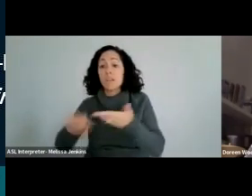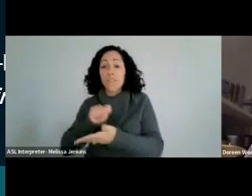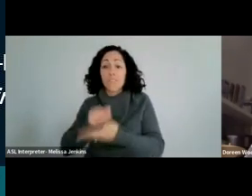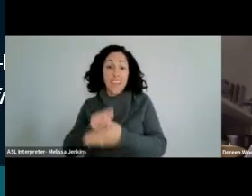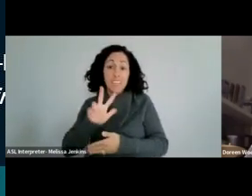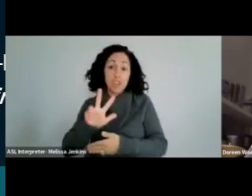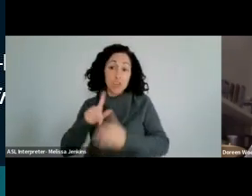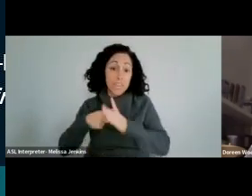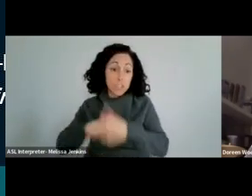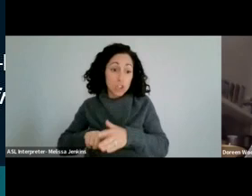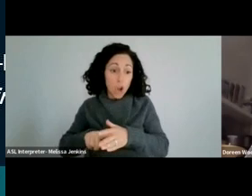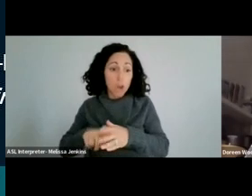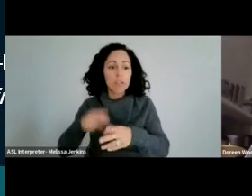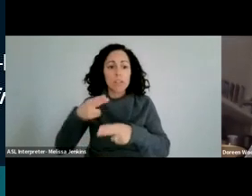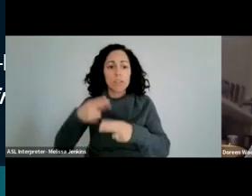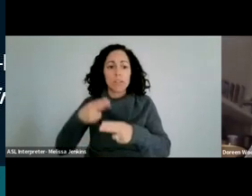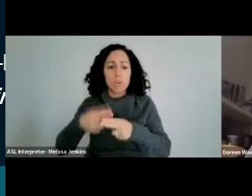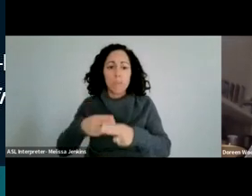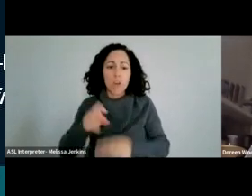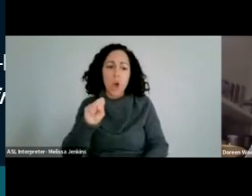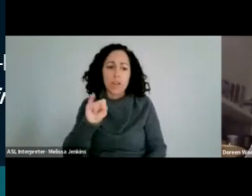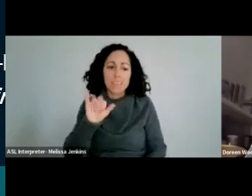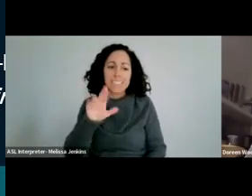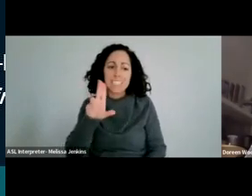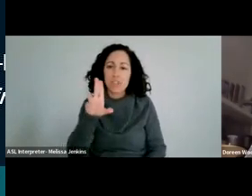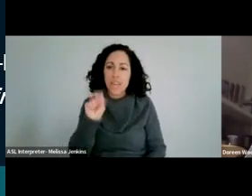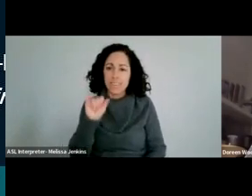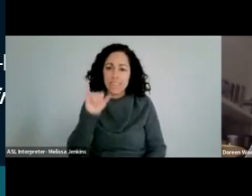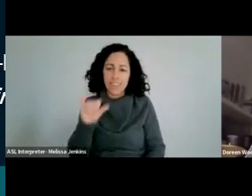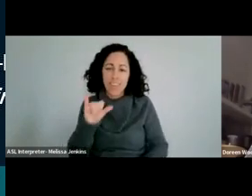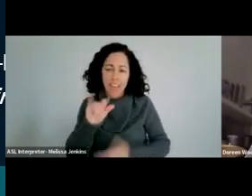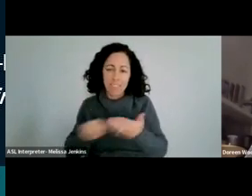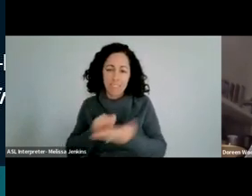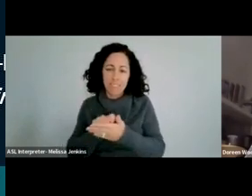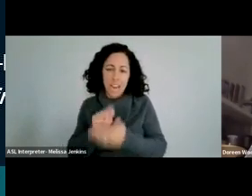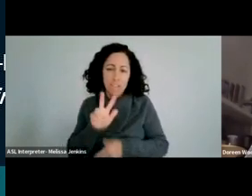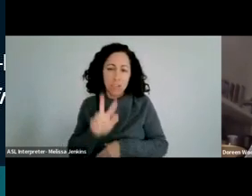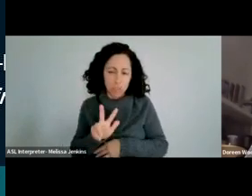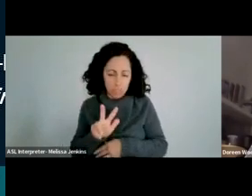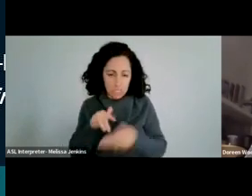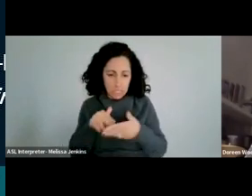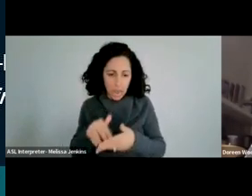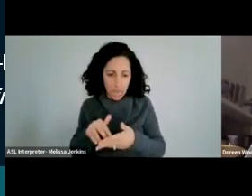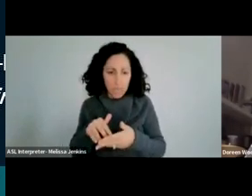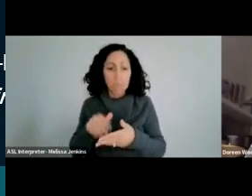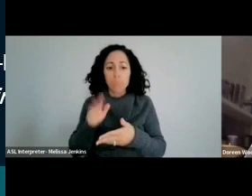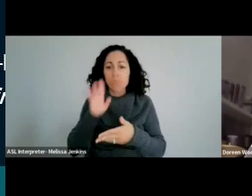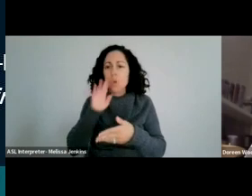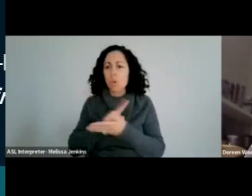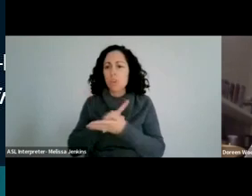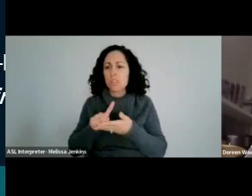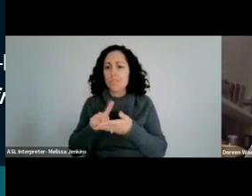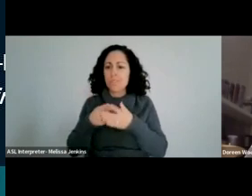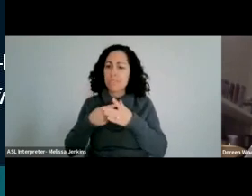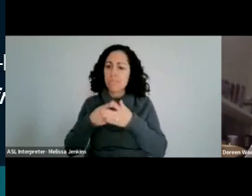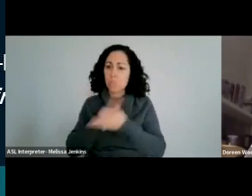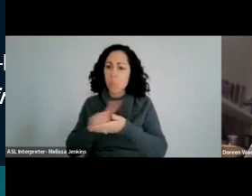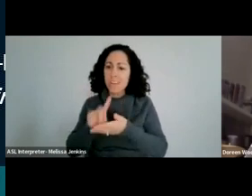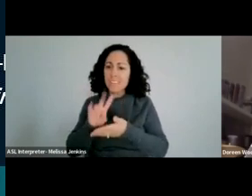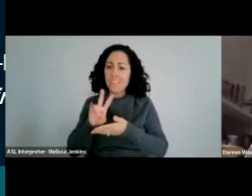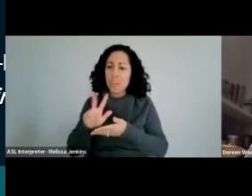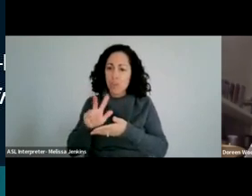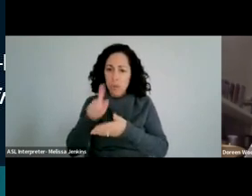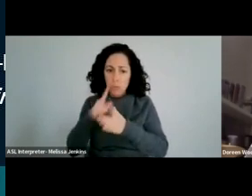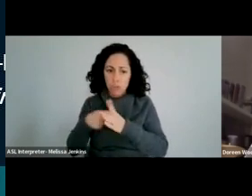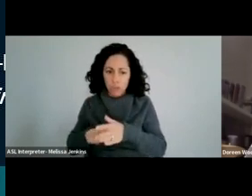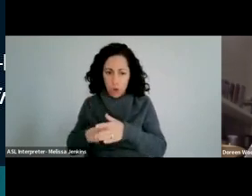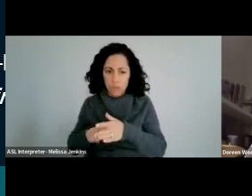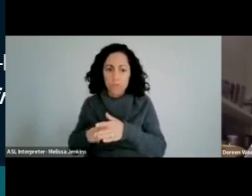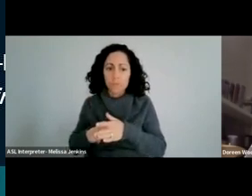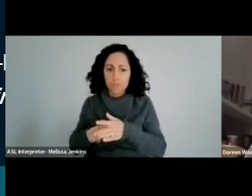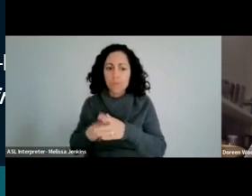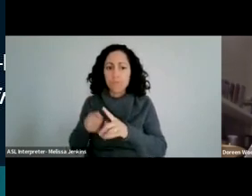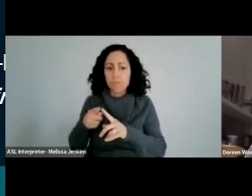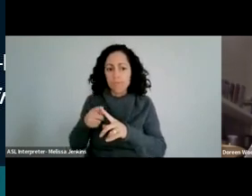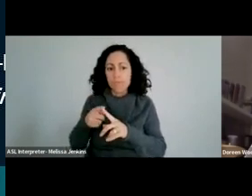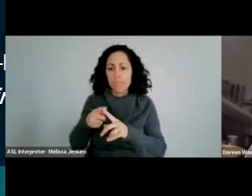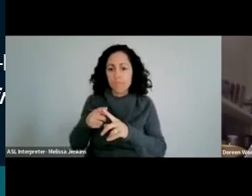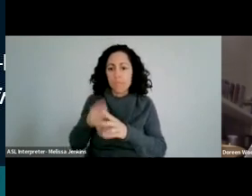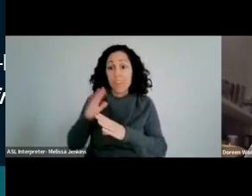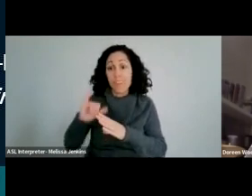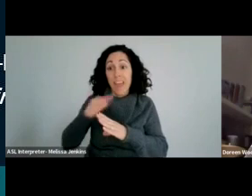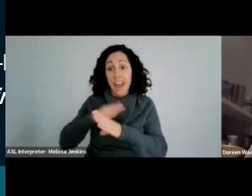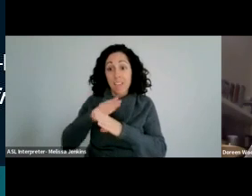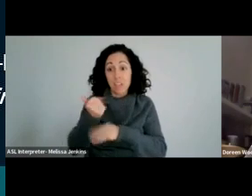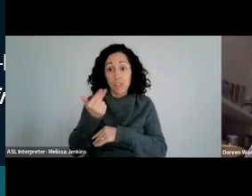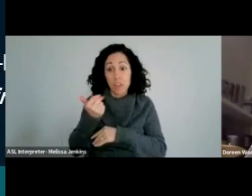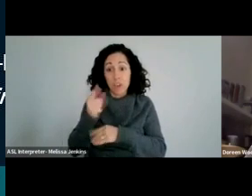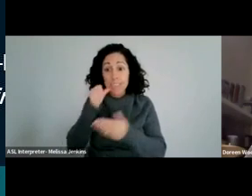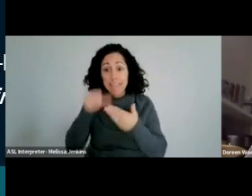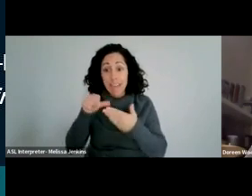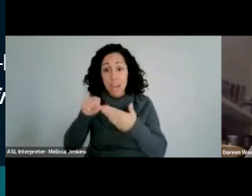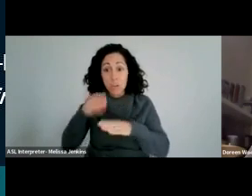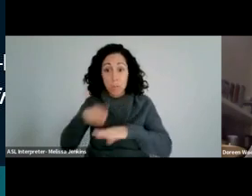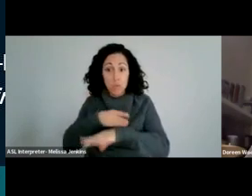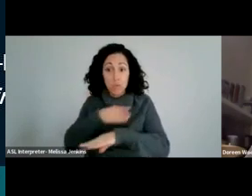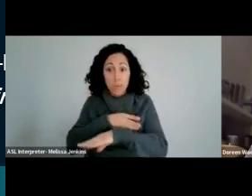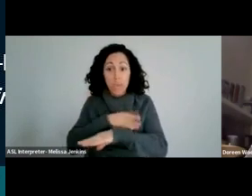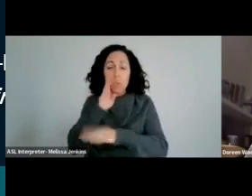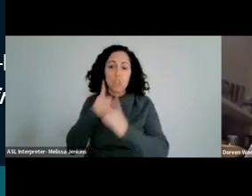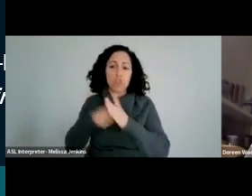So we have identified endpoints to propose to regulatory bodies, which they may consider for a new medicine, for the approval of the product.